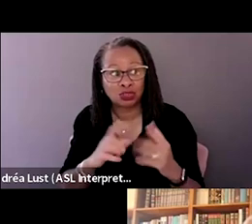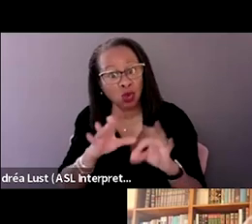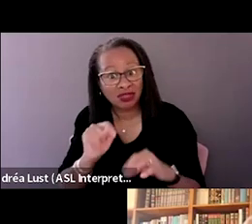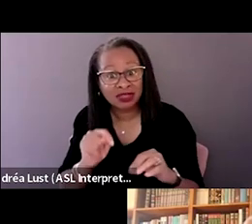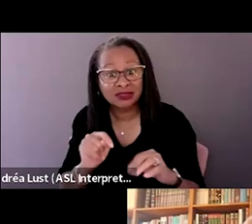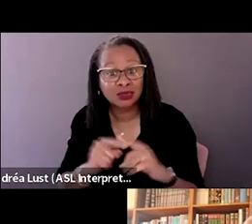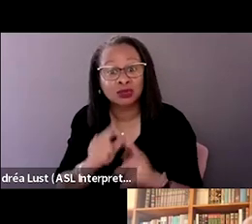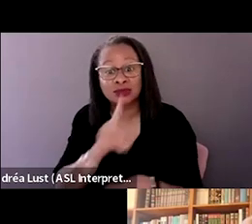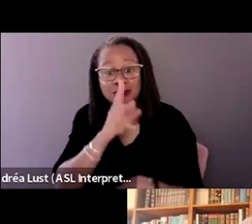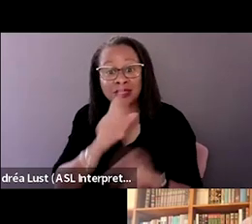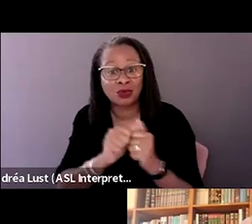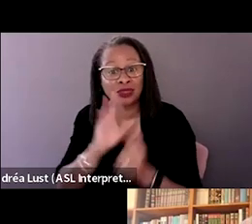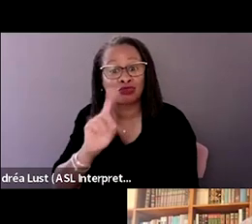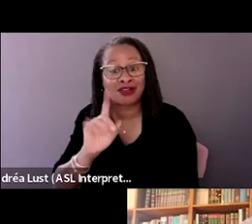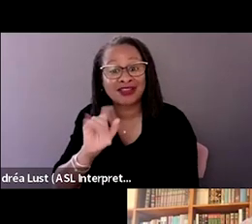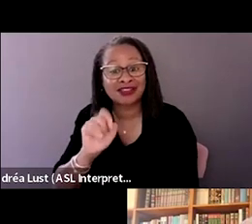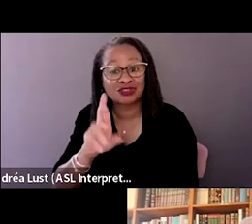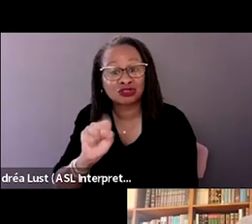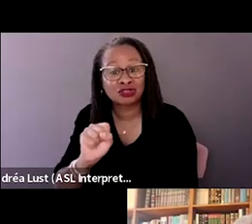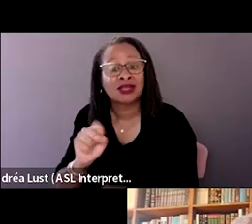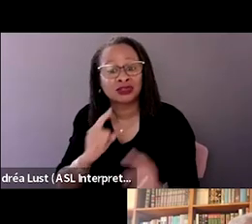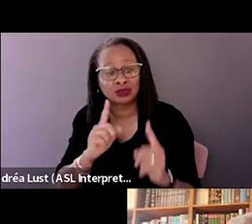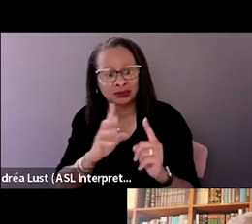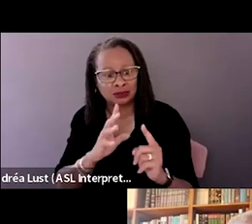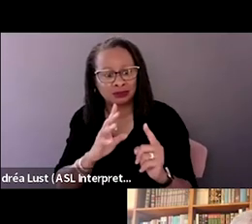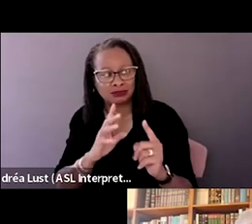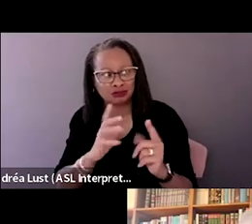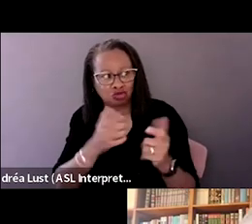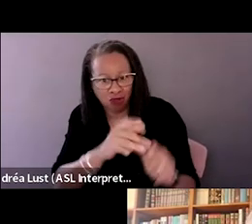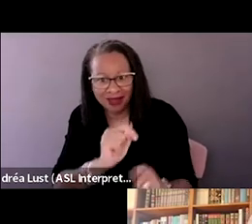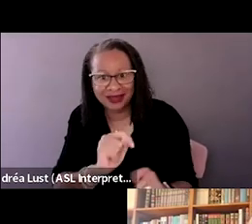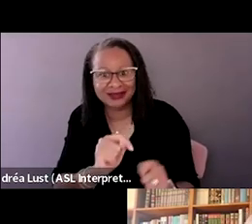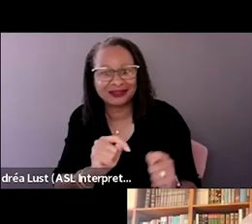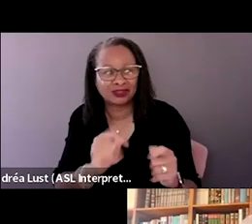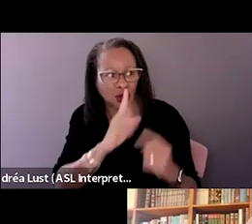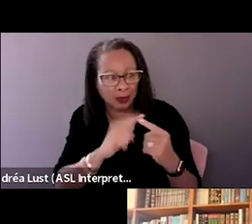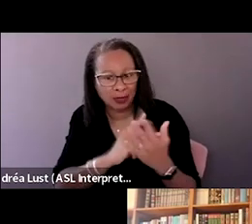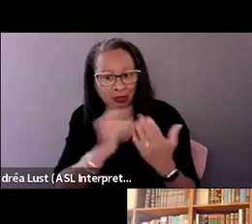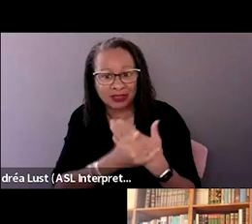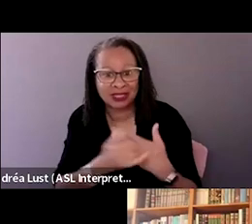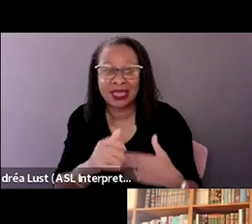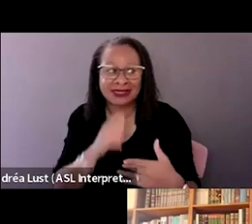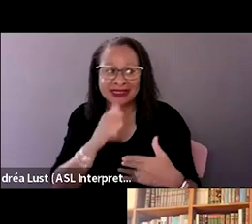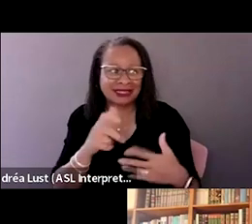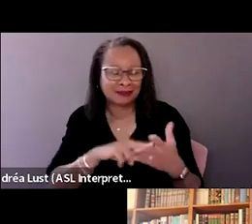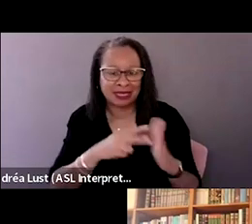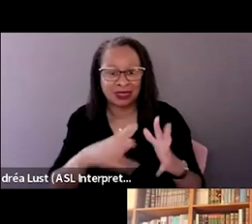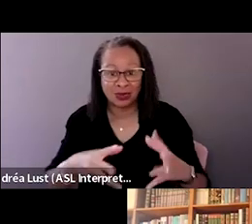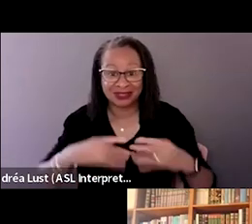about a project and to try and that doesn't mean that it's going to take your 90 minute feature length,